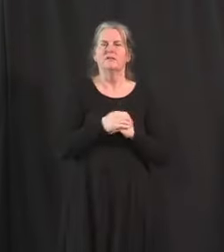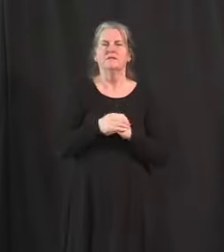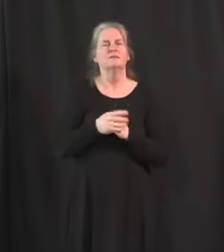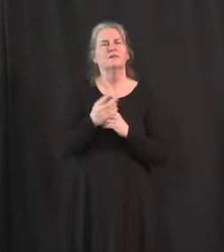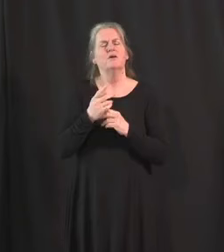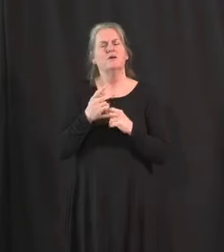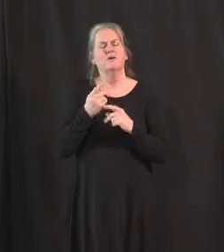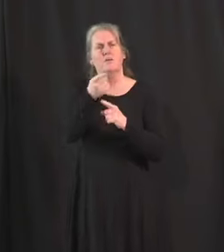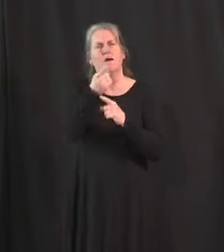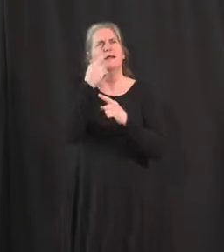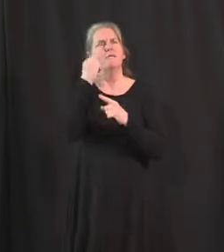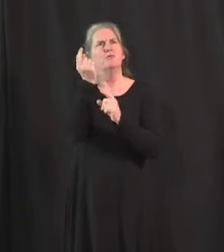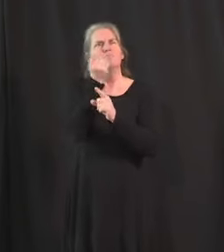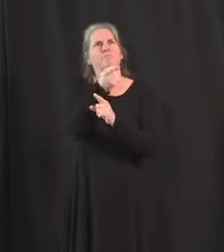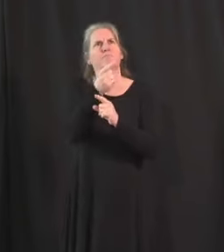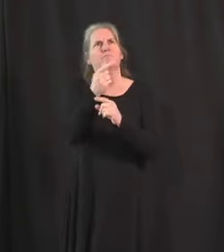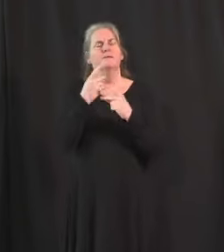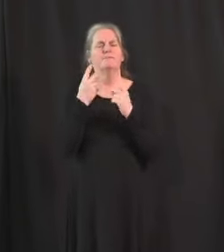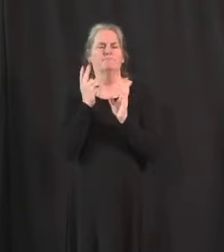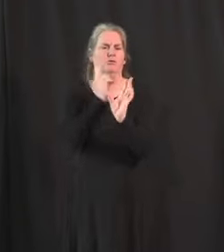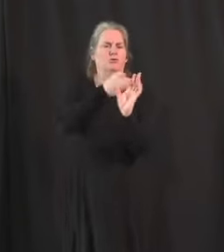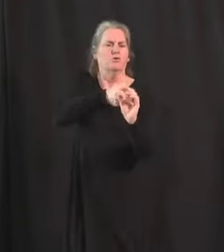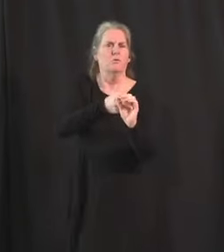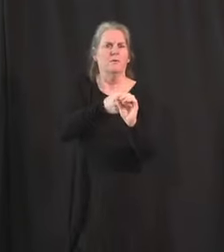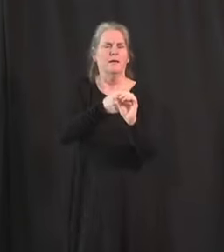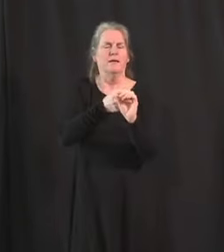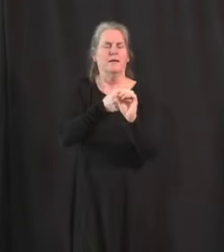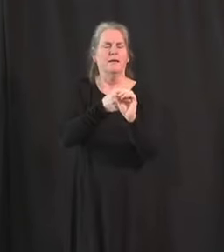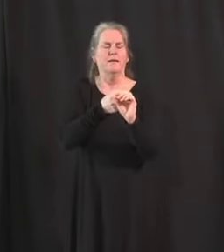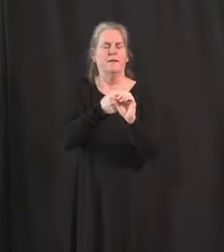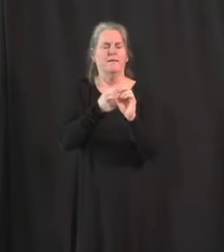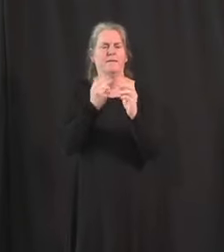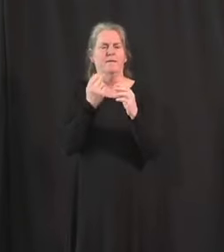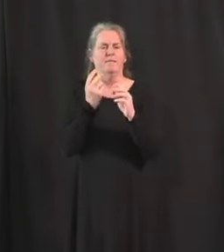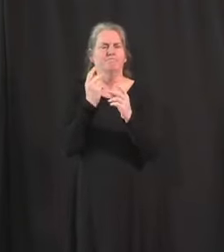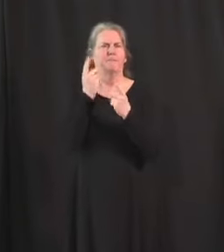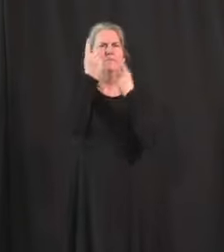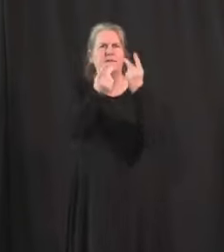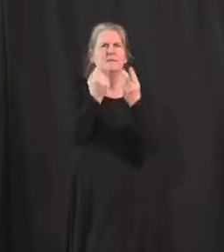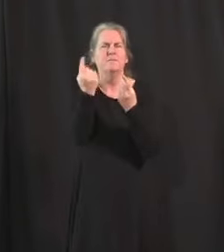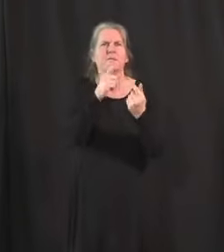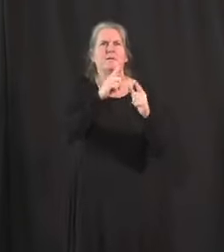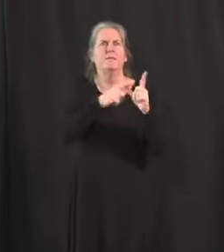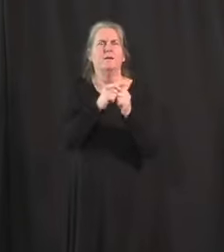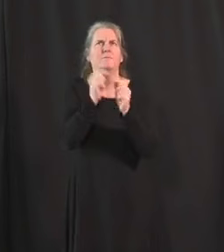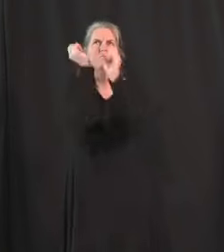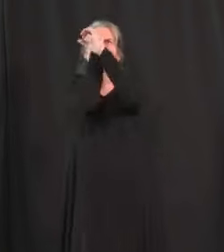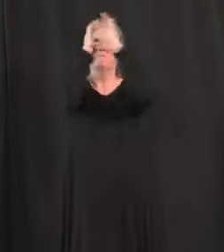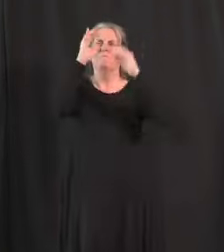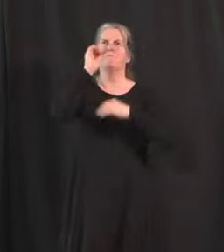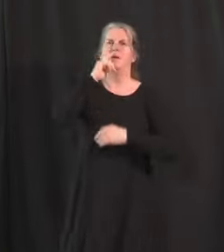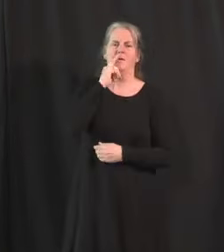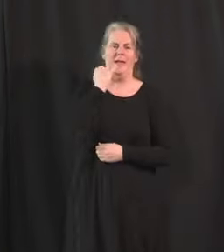IF COVID WERE AMONG US RIGHT HERE RIGHT NOW, HOW CAN WE PREVENT IT SPREADING FROM ONE